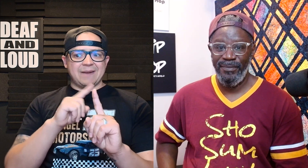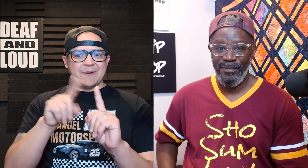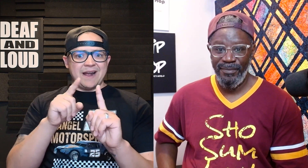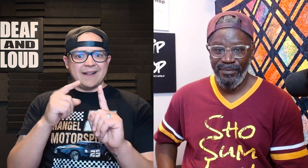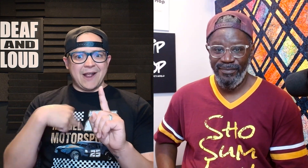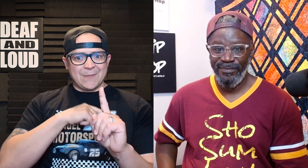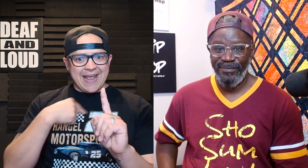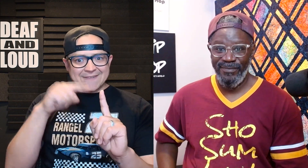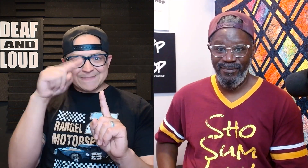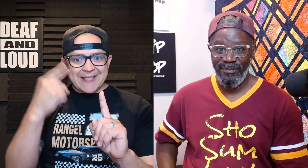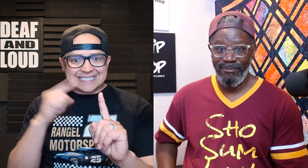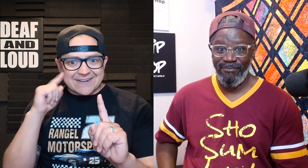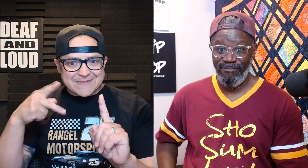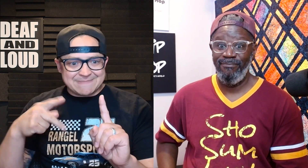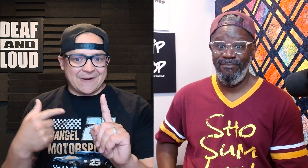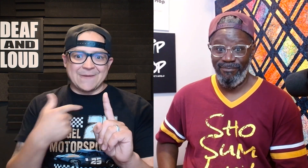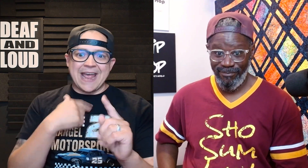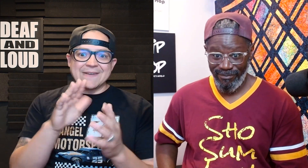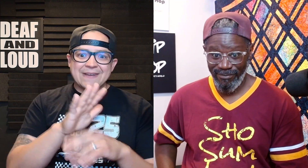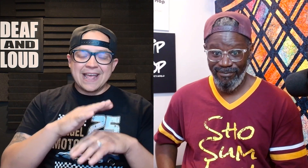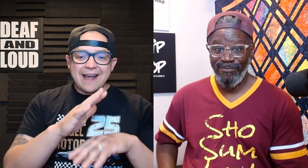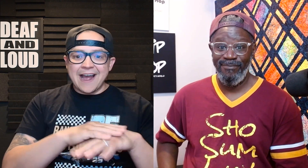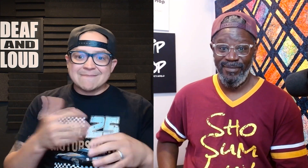But we have Black Deaf people, we have